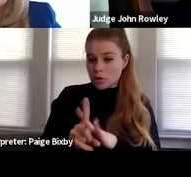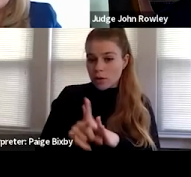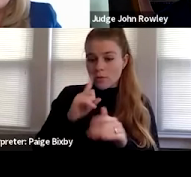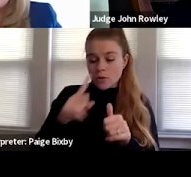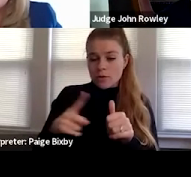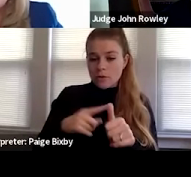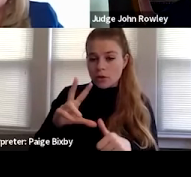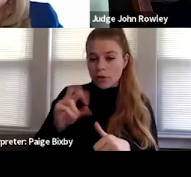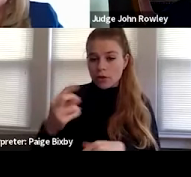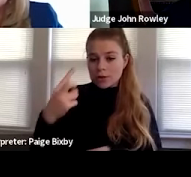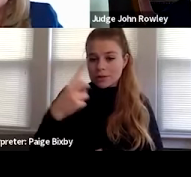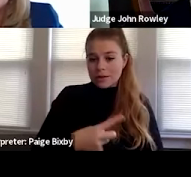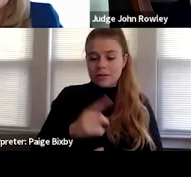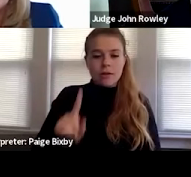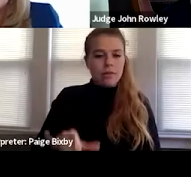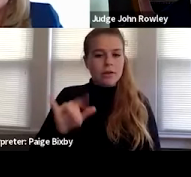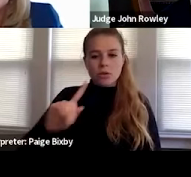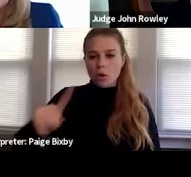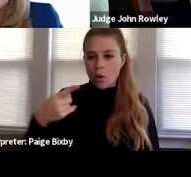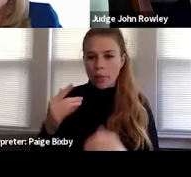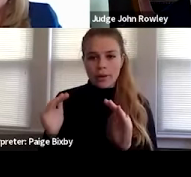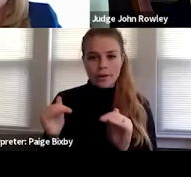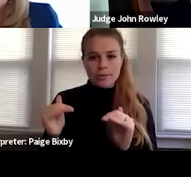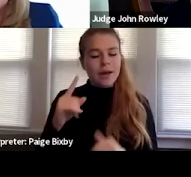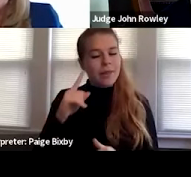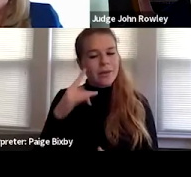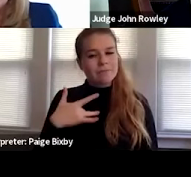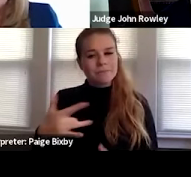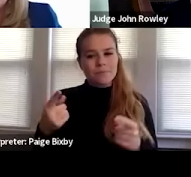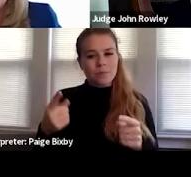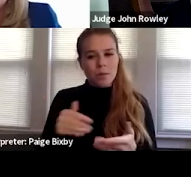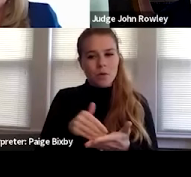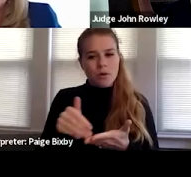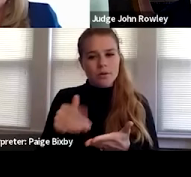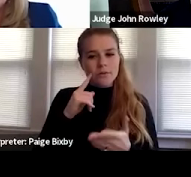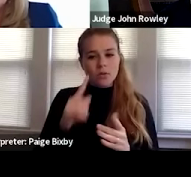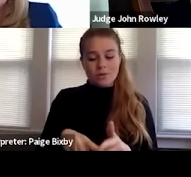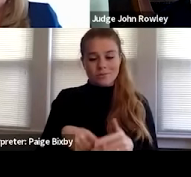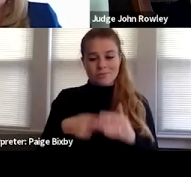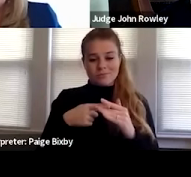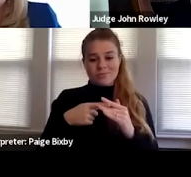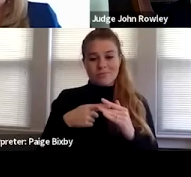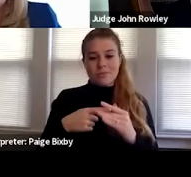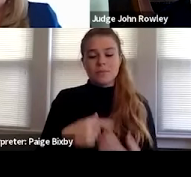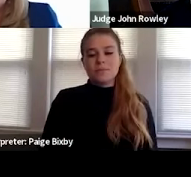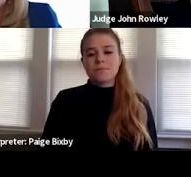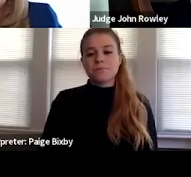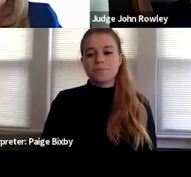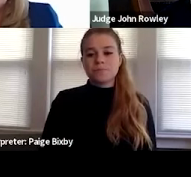And that's the only expectation. 'Cause I think what happens oftentimes at the initial stage is that we get all this information